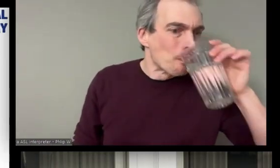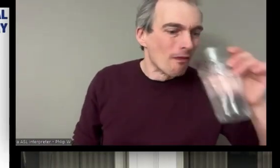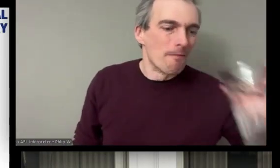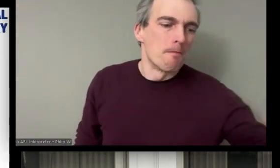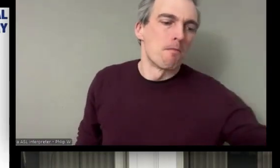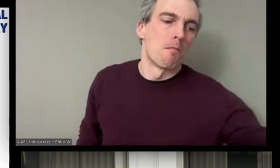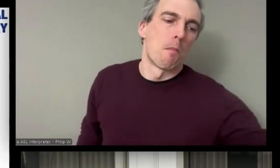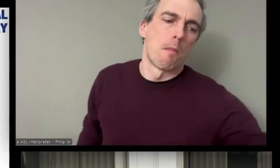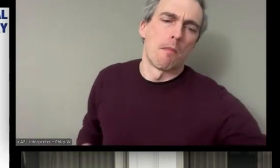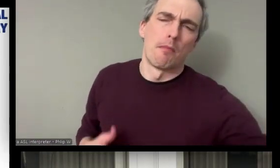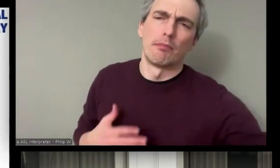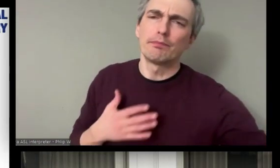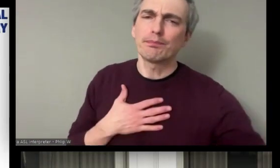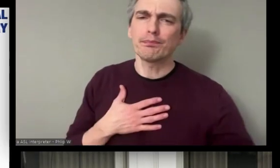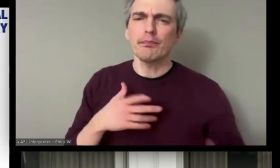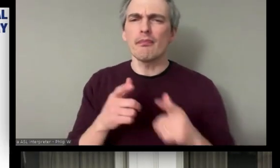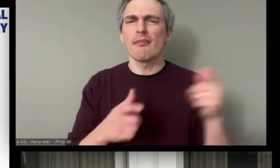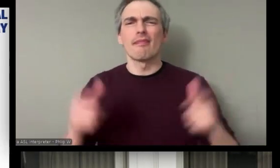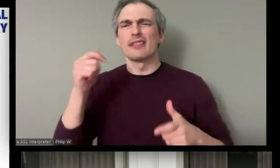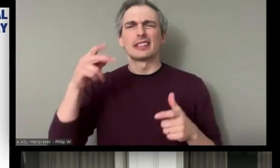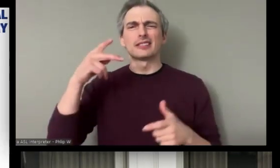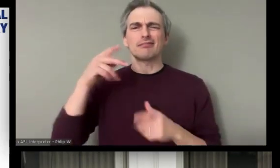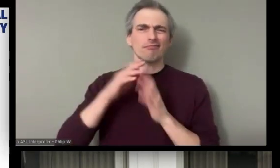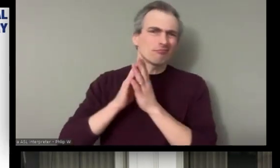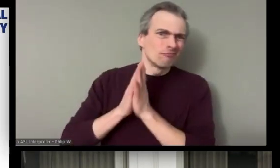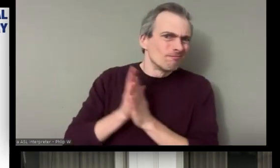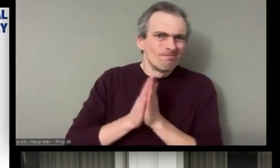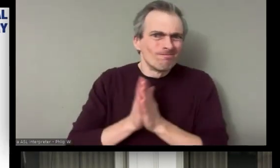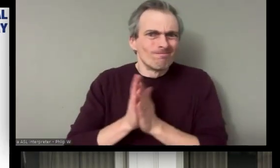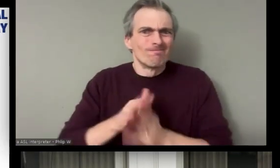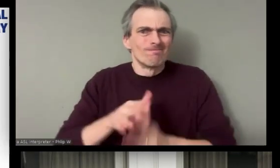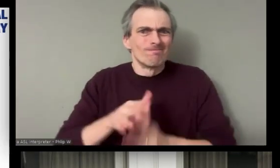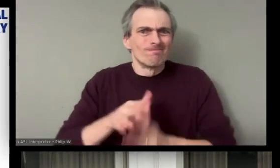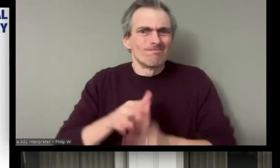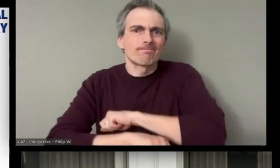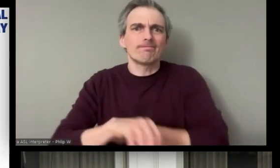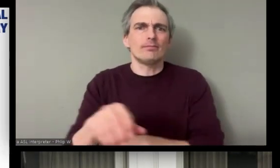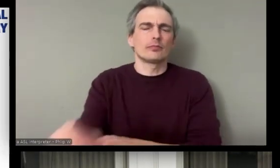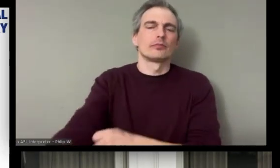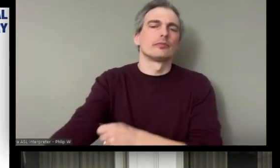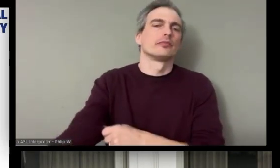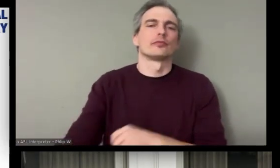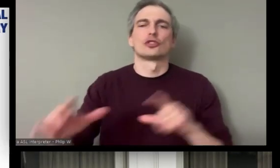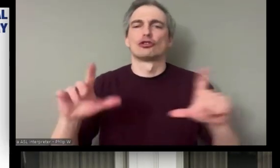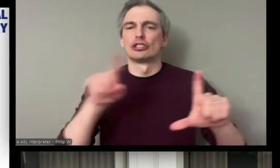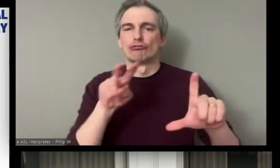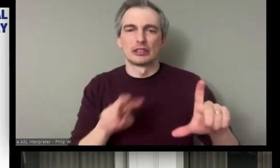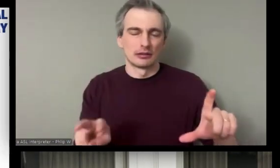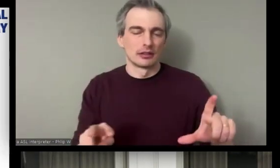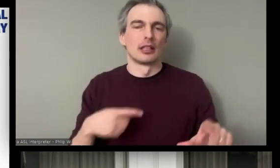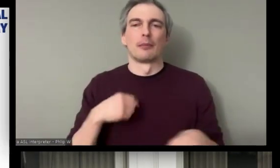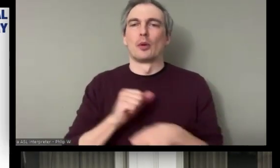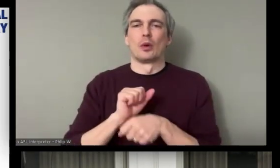And I feel like every technology that comes out, if it's digital, it needs the concept of a screen reader.